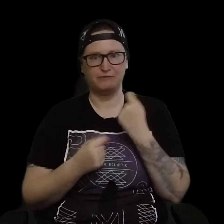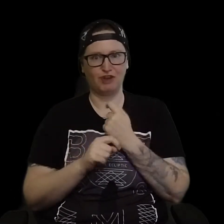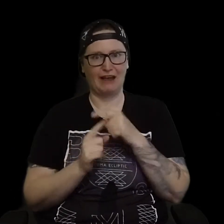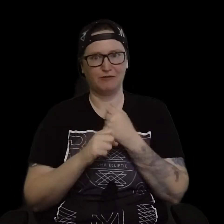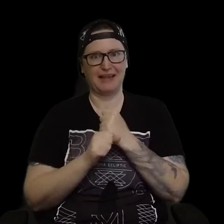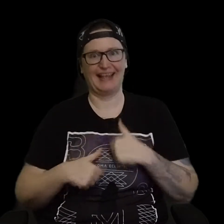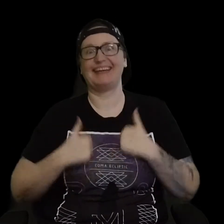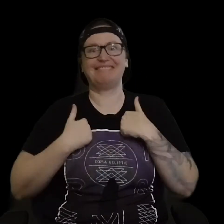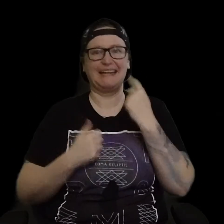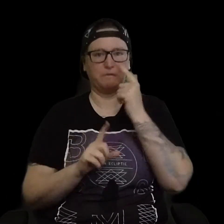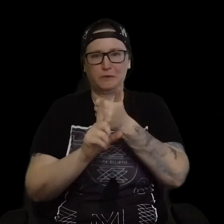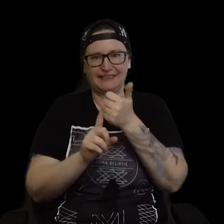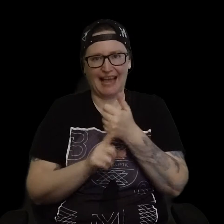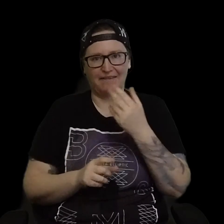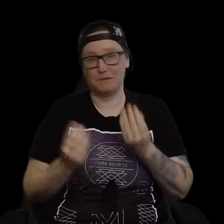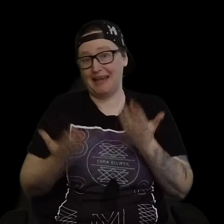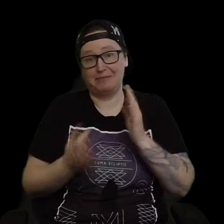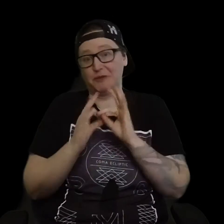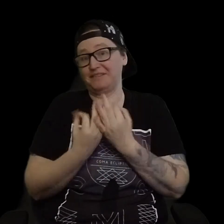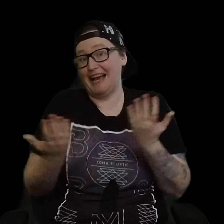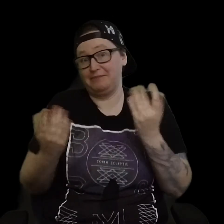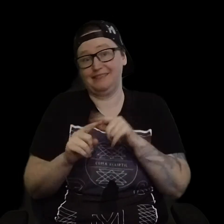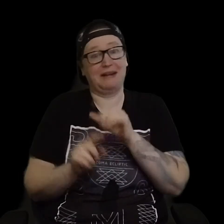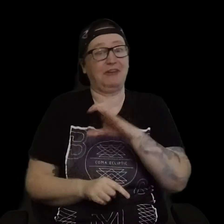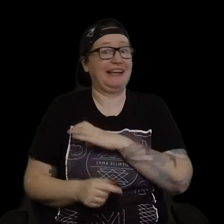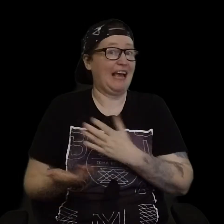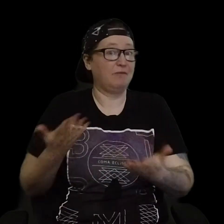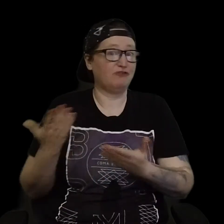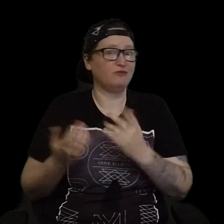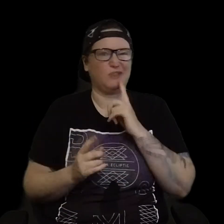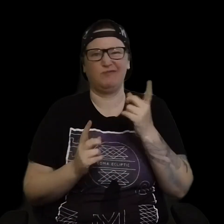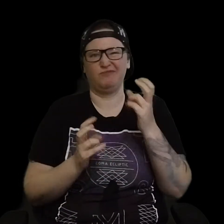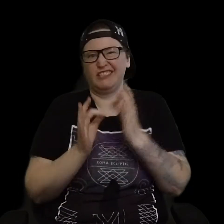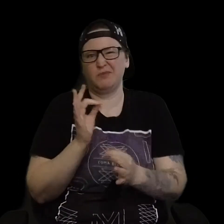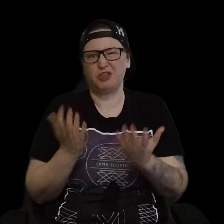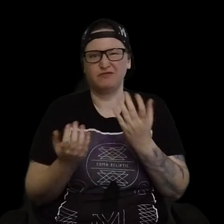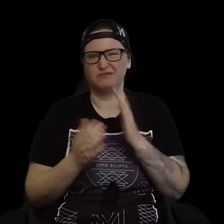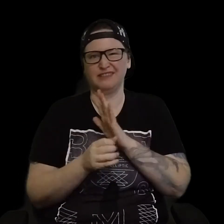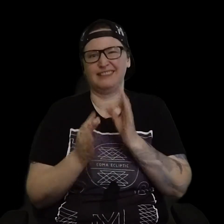survive just trying to make a life for yourself maybe a family it depends on your character so